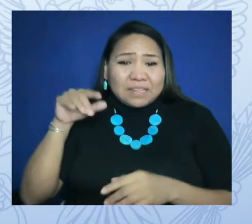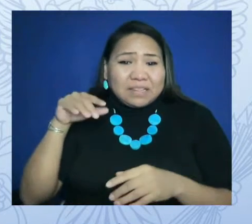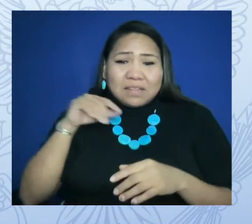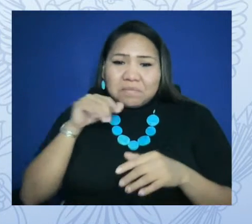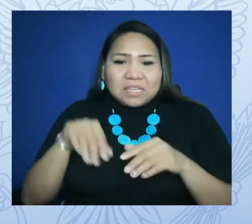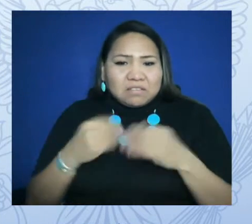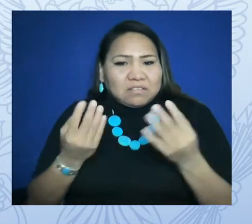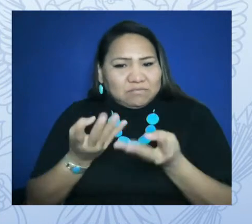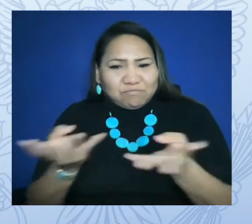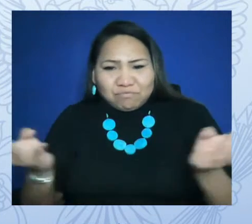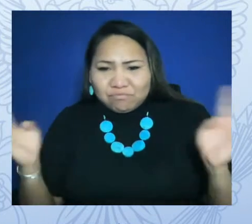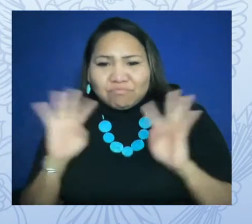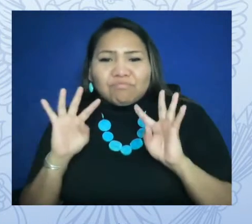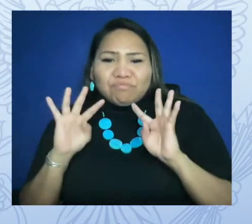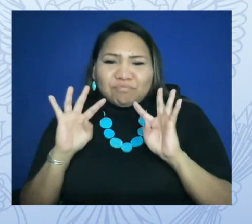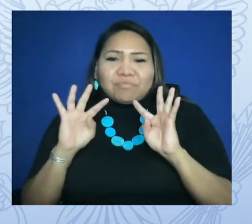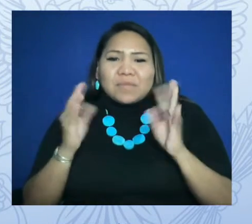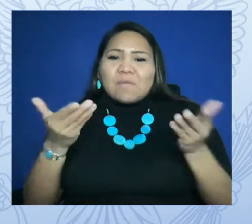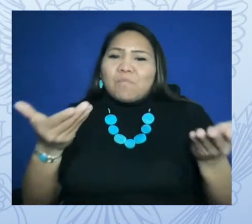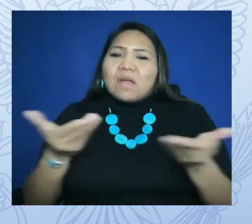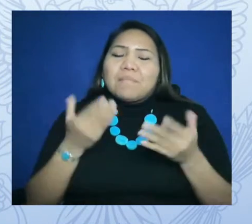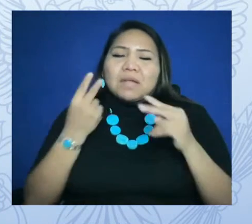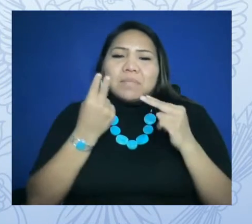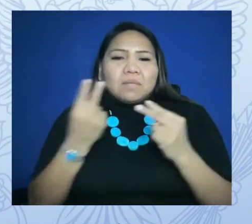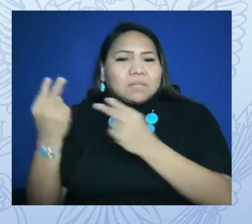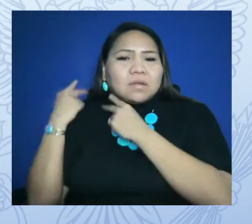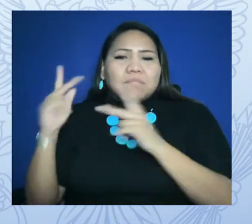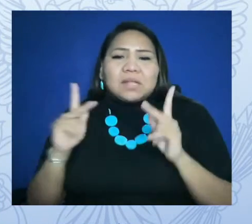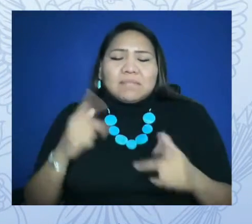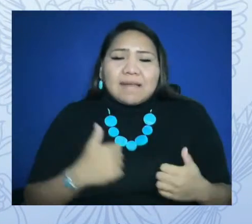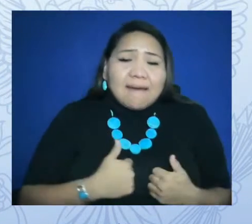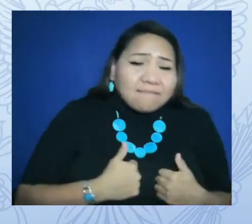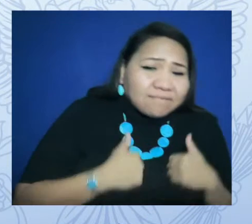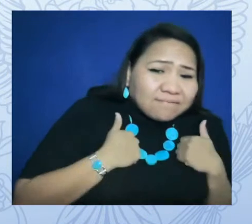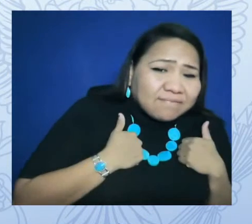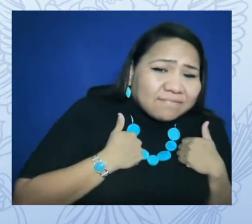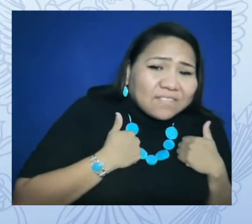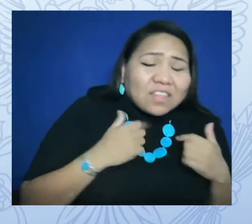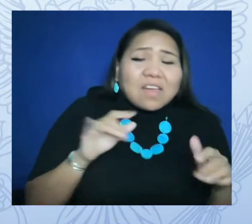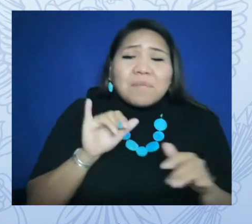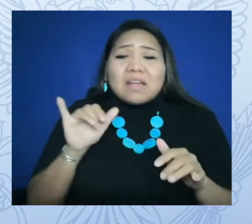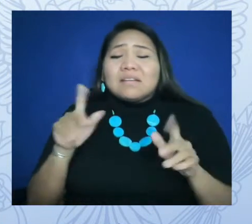and offering healing to those who remain and all around it float.